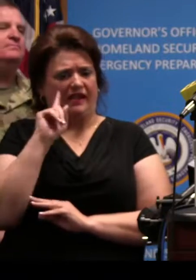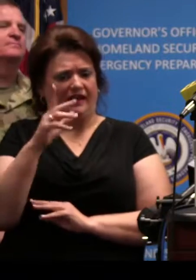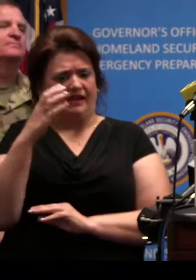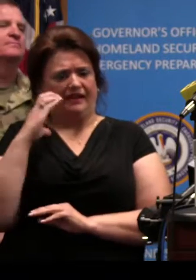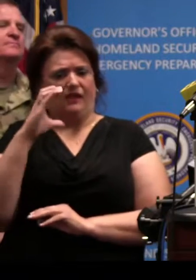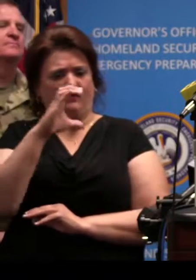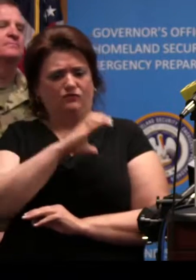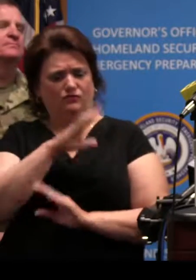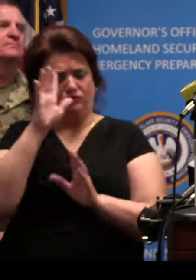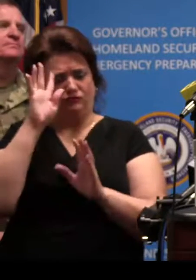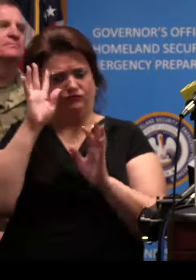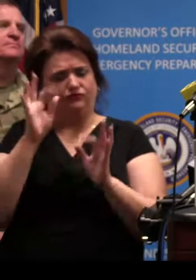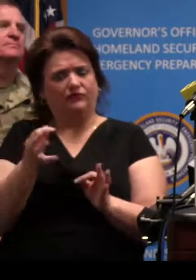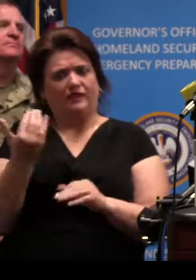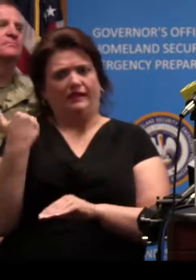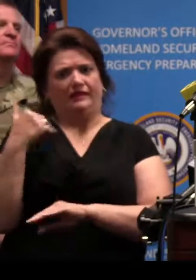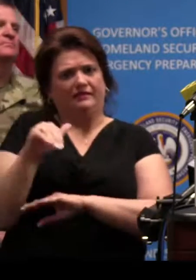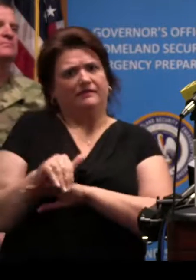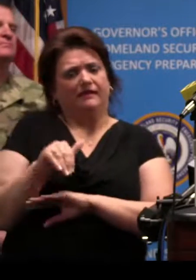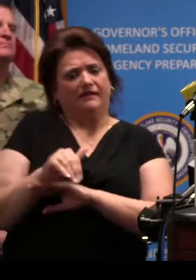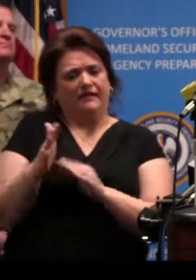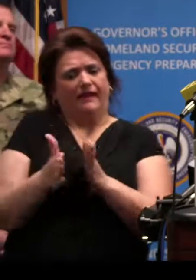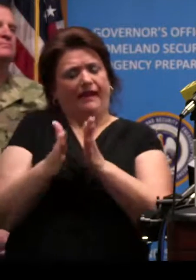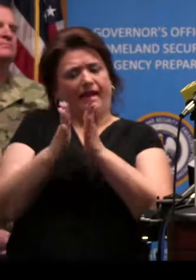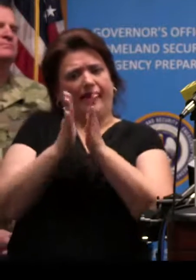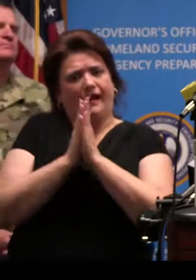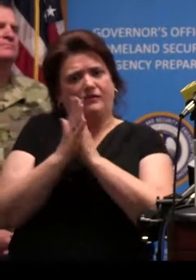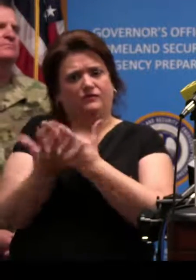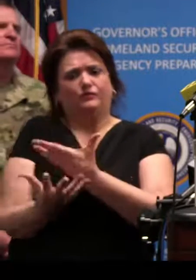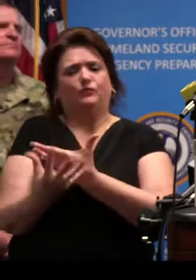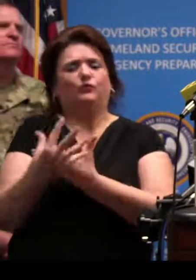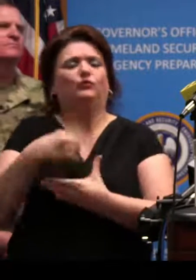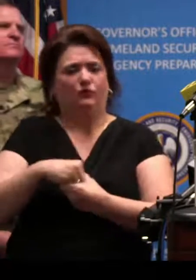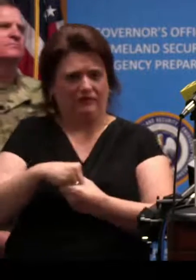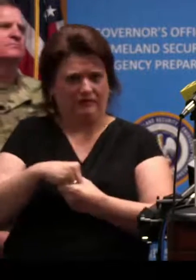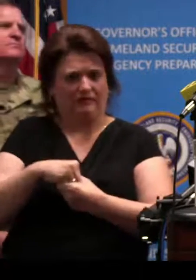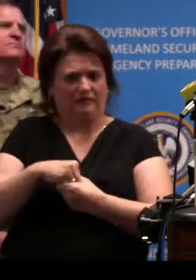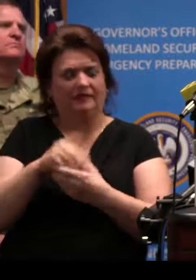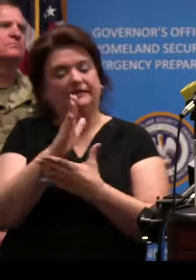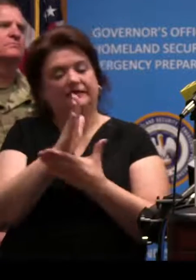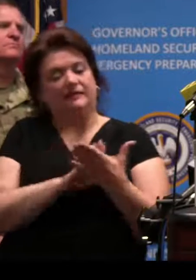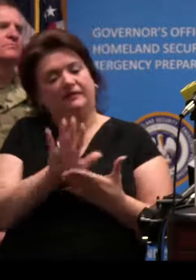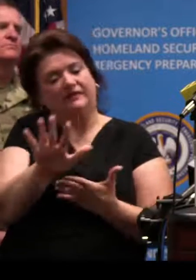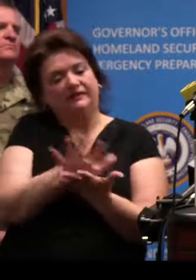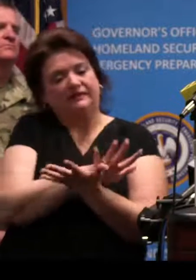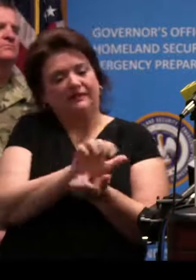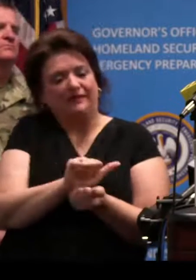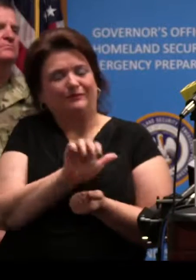night asking to be included based upon some damage that they've sustained down